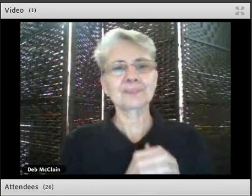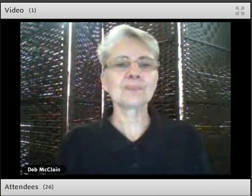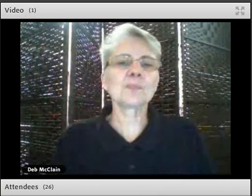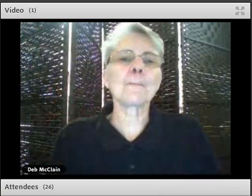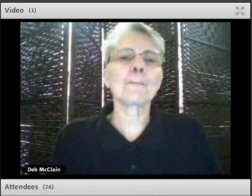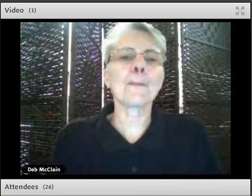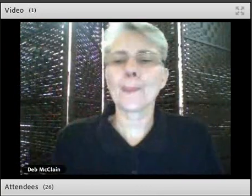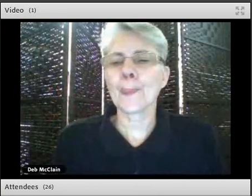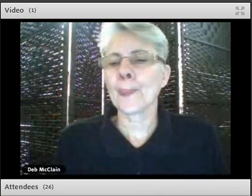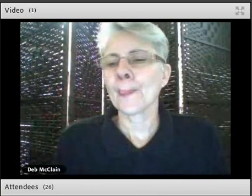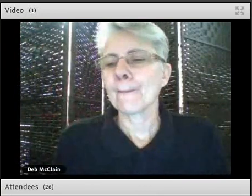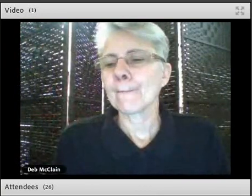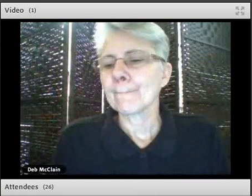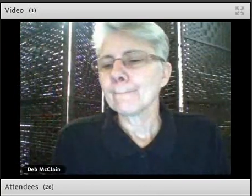You're welcome.